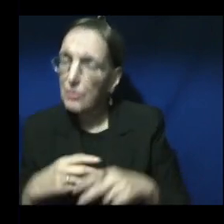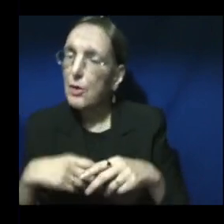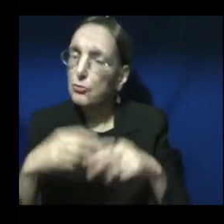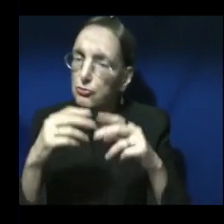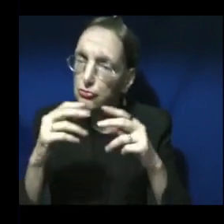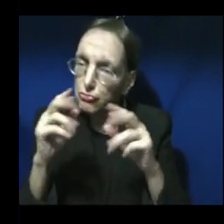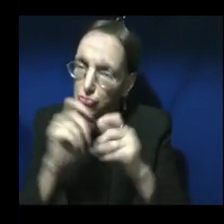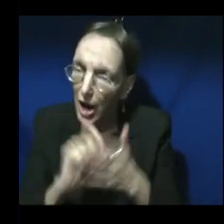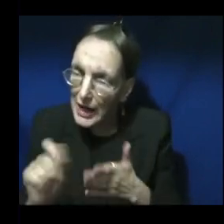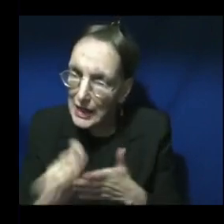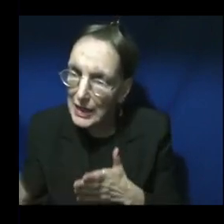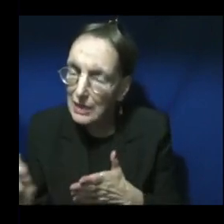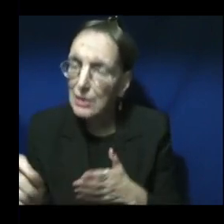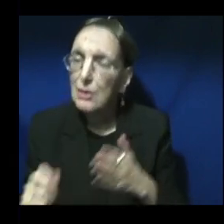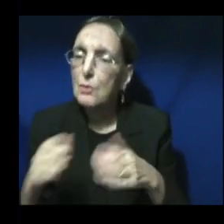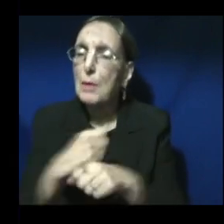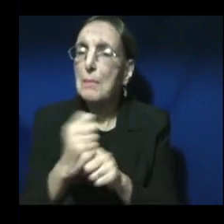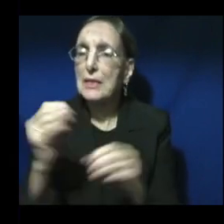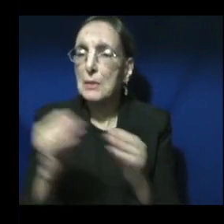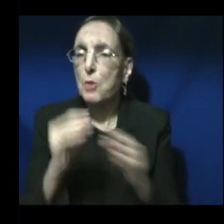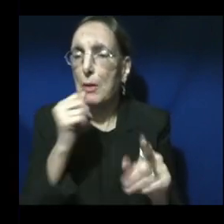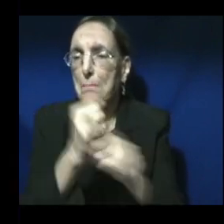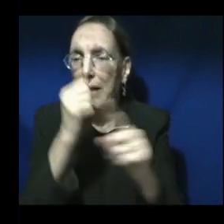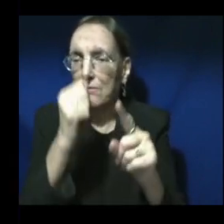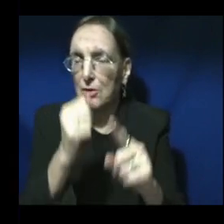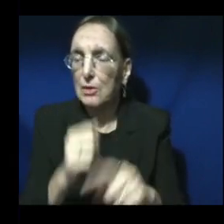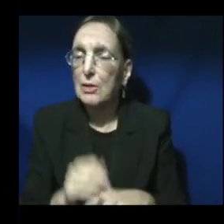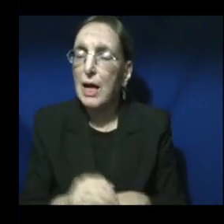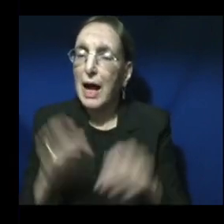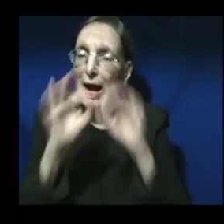I put them in a framework called the Speak framework. The S is for the language of